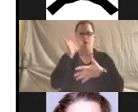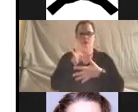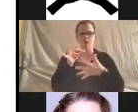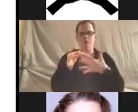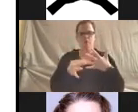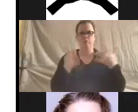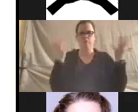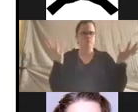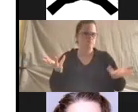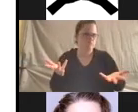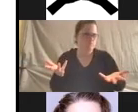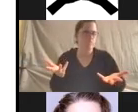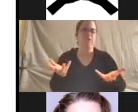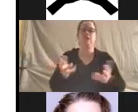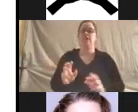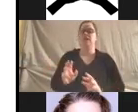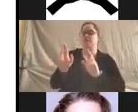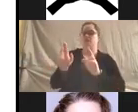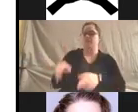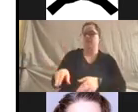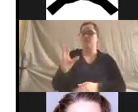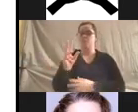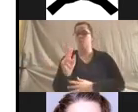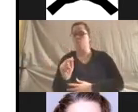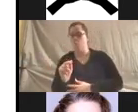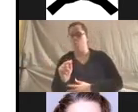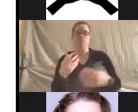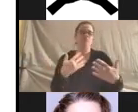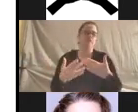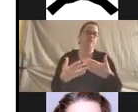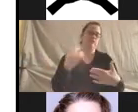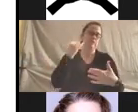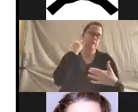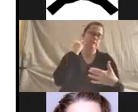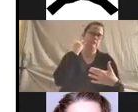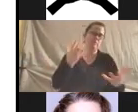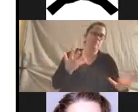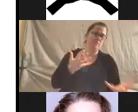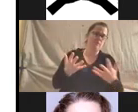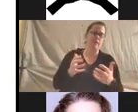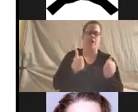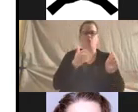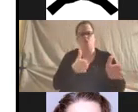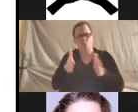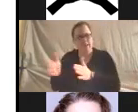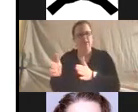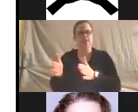And they respond, no, even when there may be some other ways of moving forward